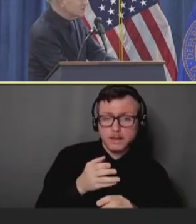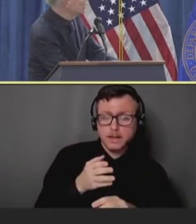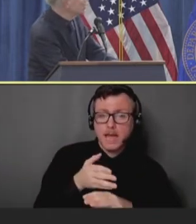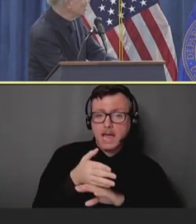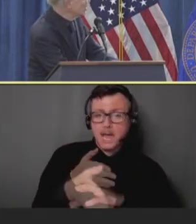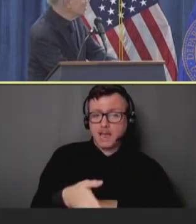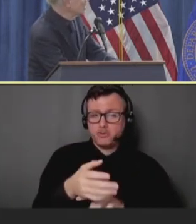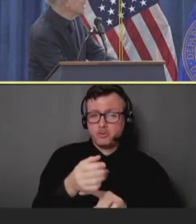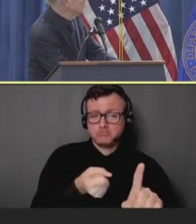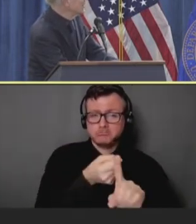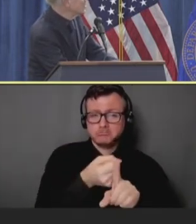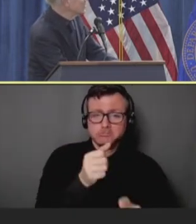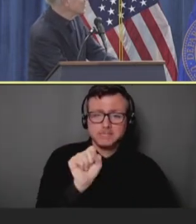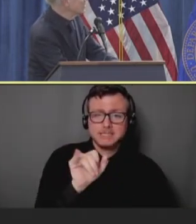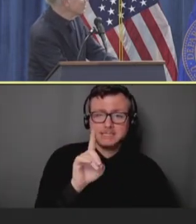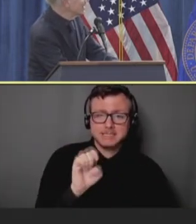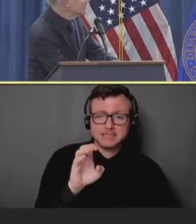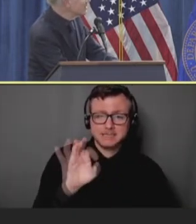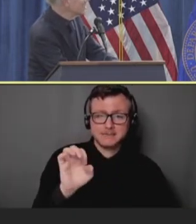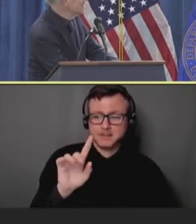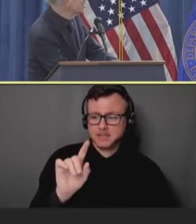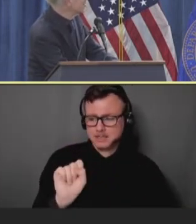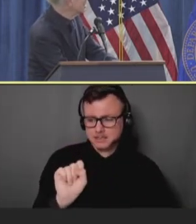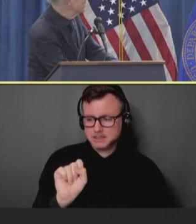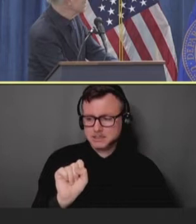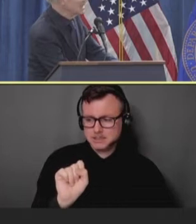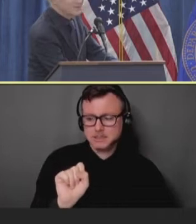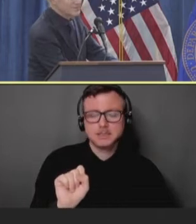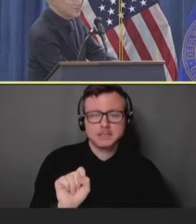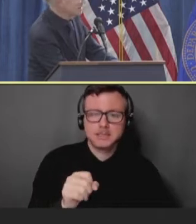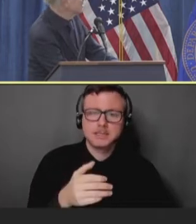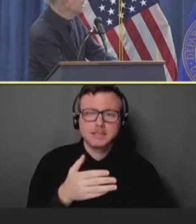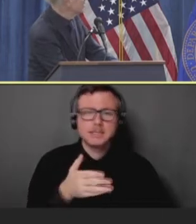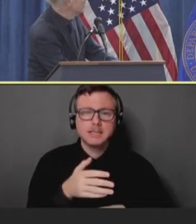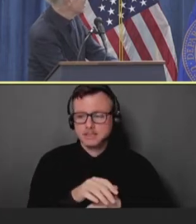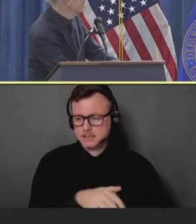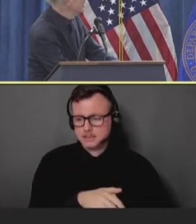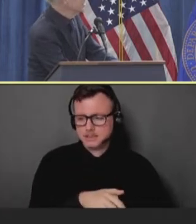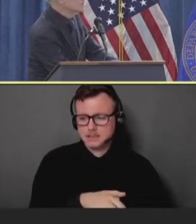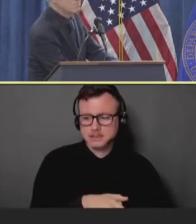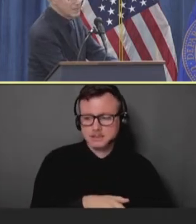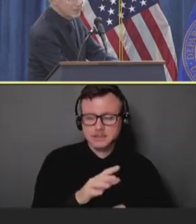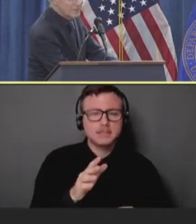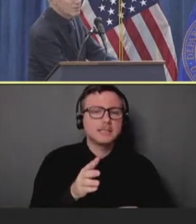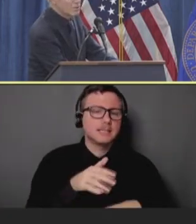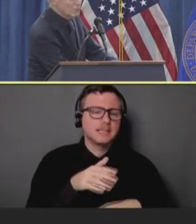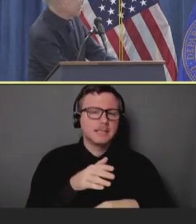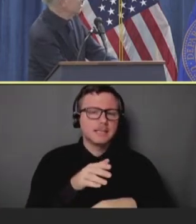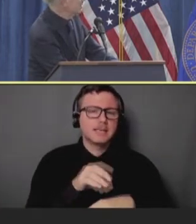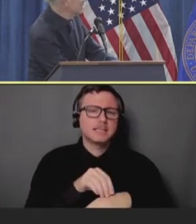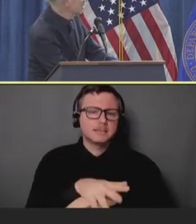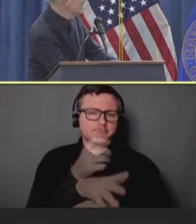Experience shows that if children develop diseases or symptoms after vaccination, it is a mere coincidence.